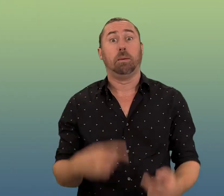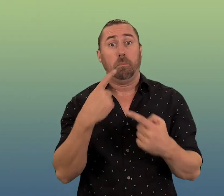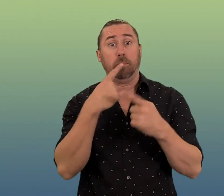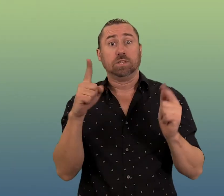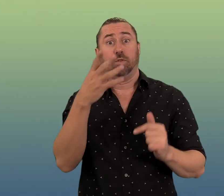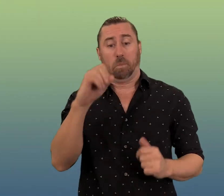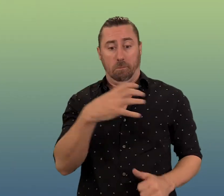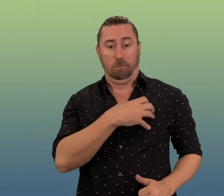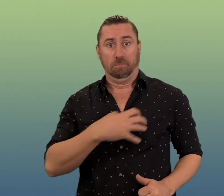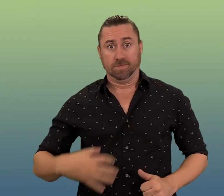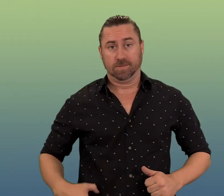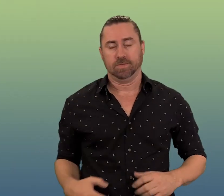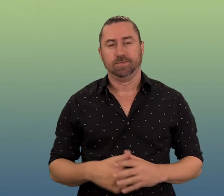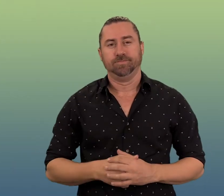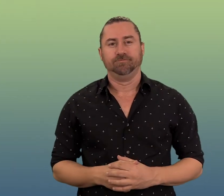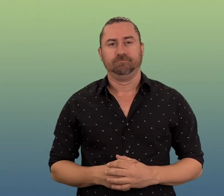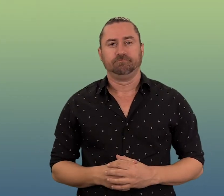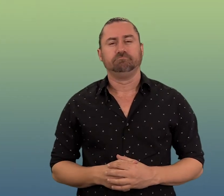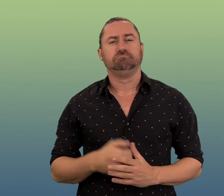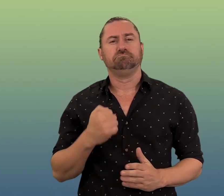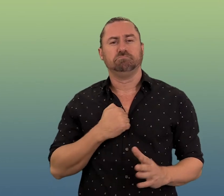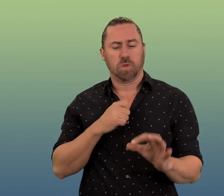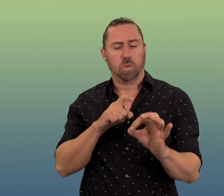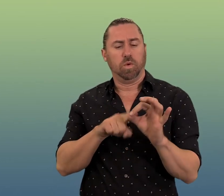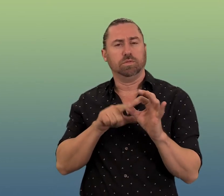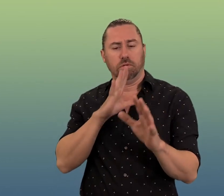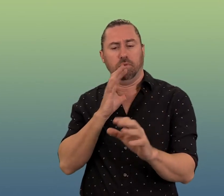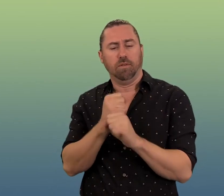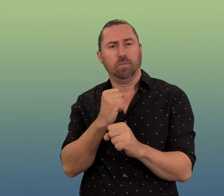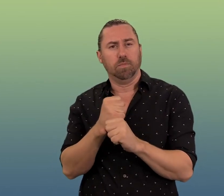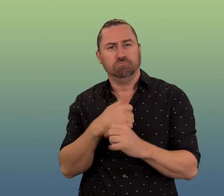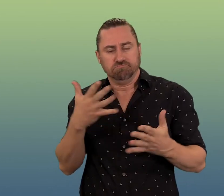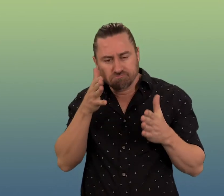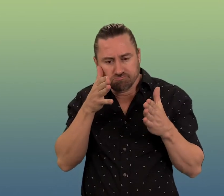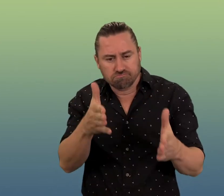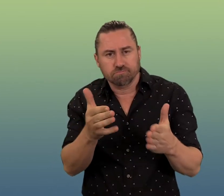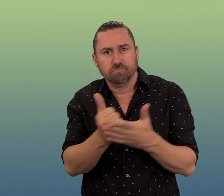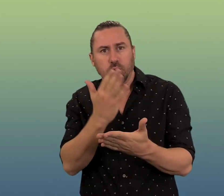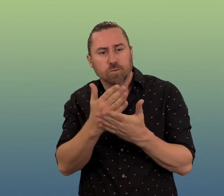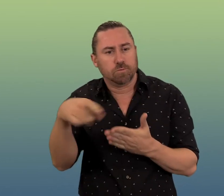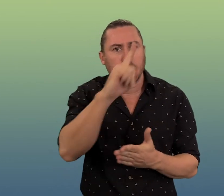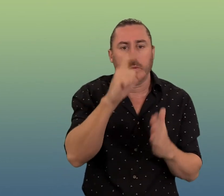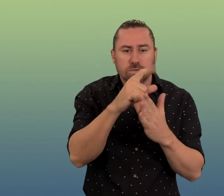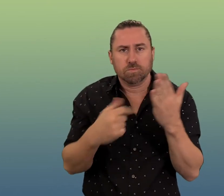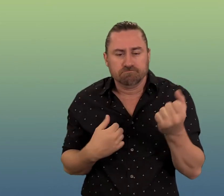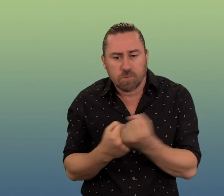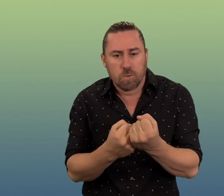Message from the Minister. The Queensland Government is committed to supporting people with disability